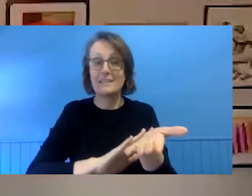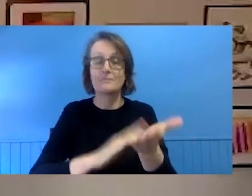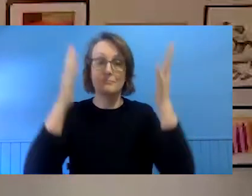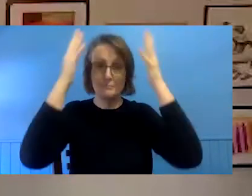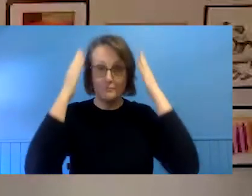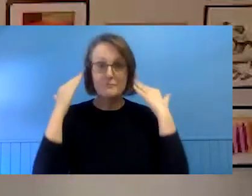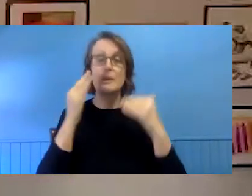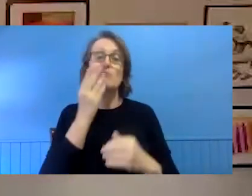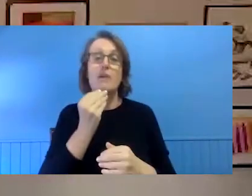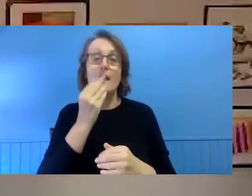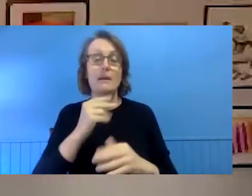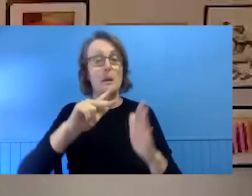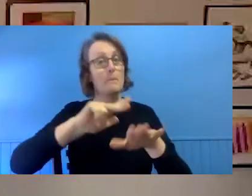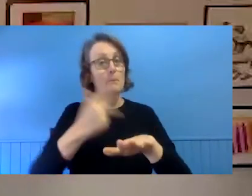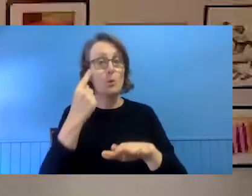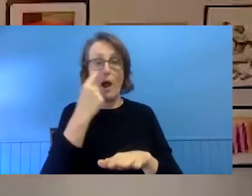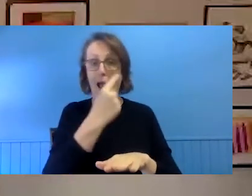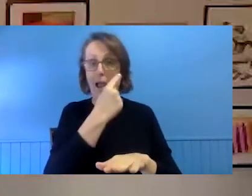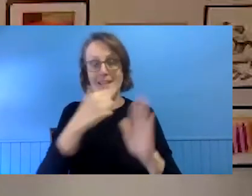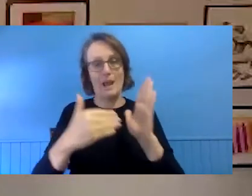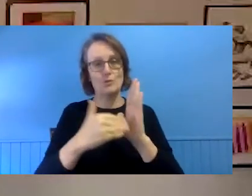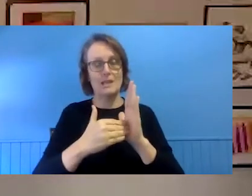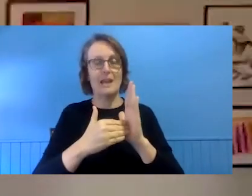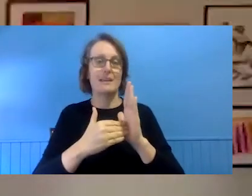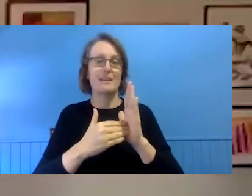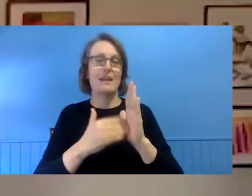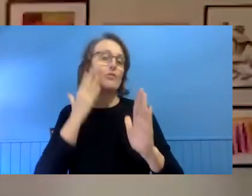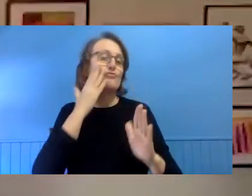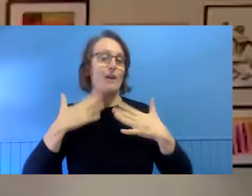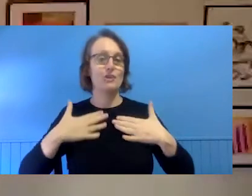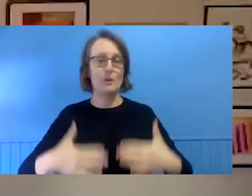blue jumper and white shirt. We are still working from home so I'm in my